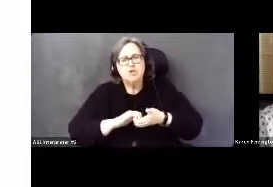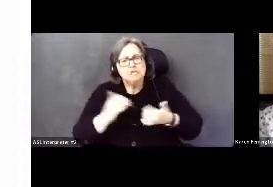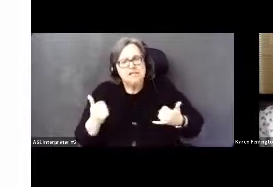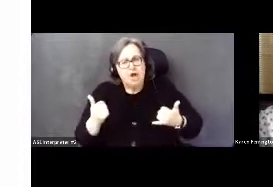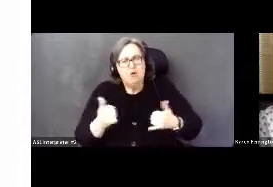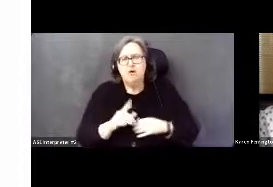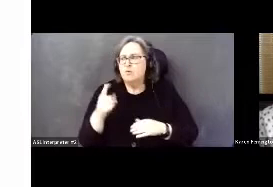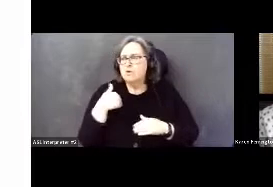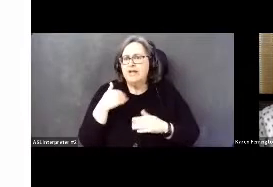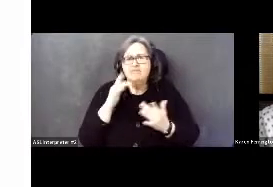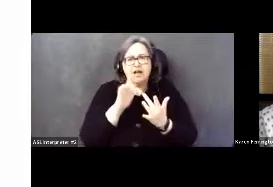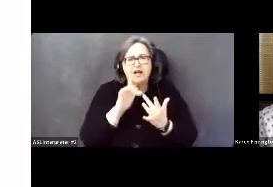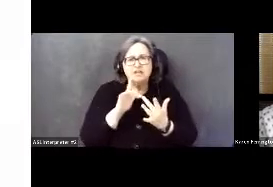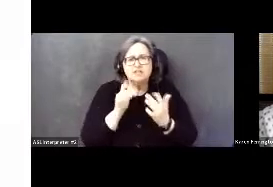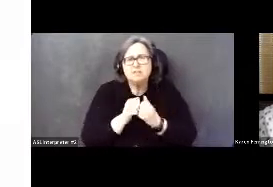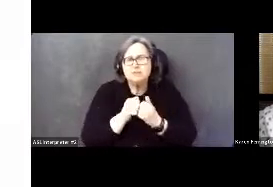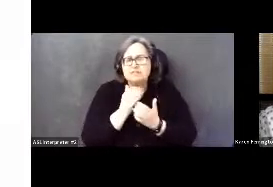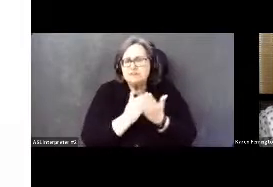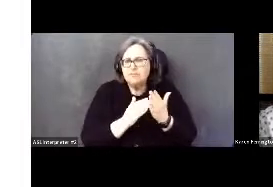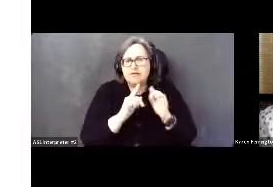some connections with some of the juvenile